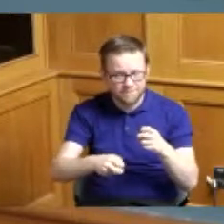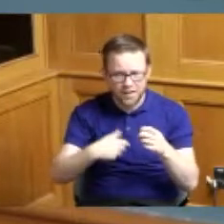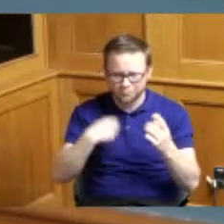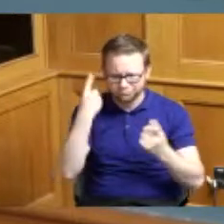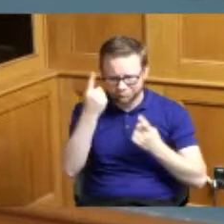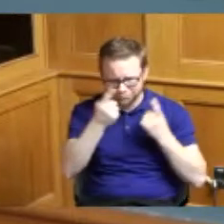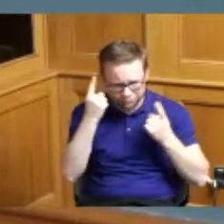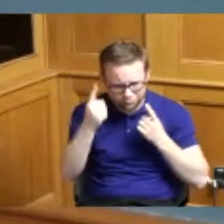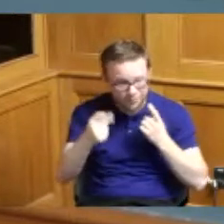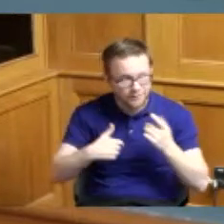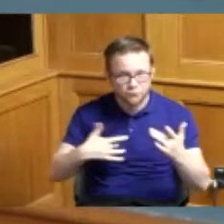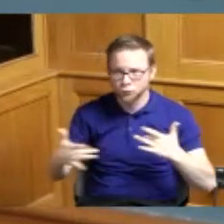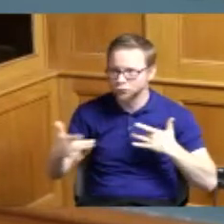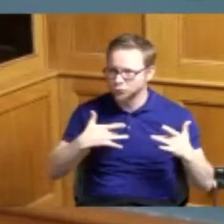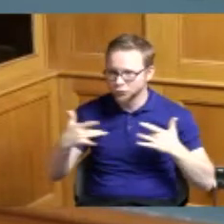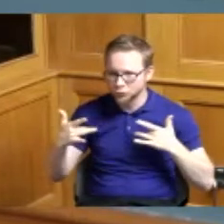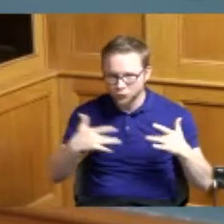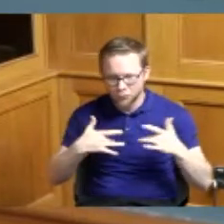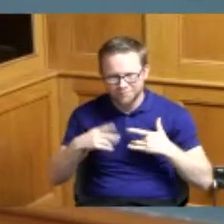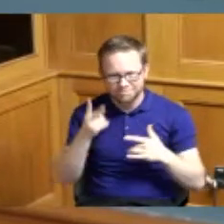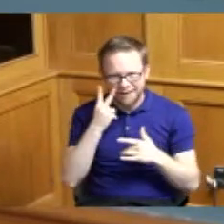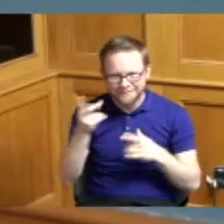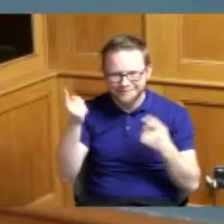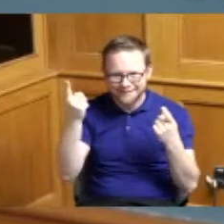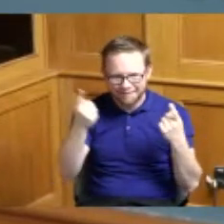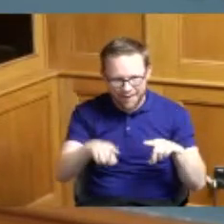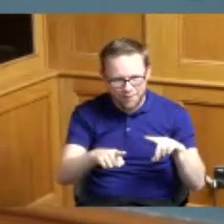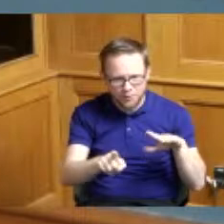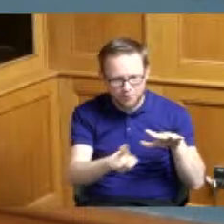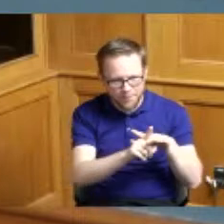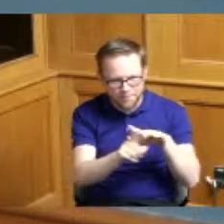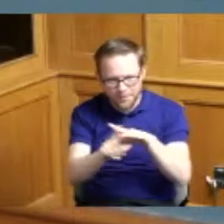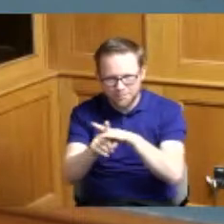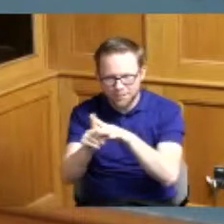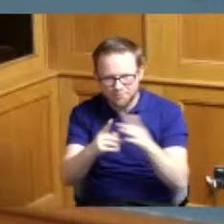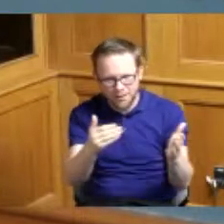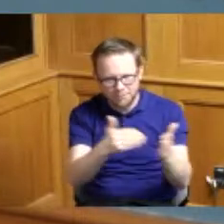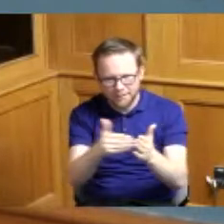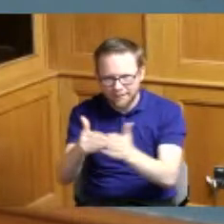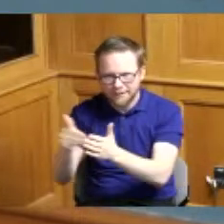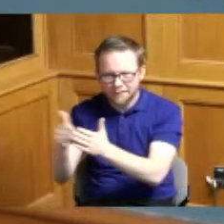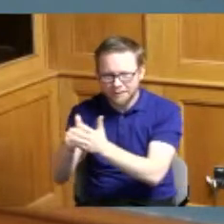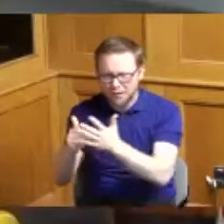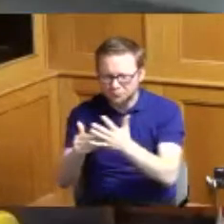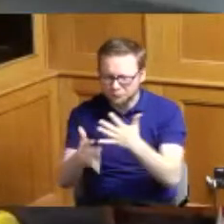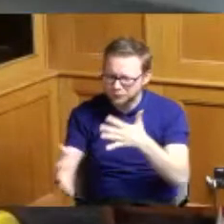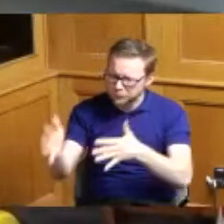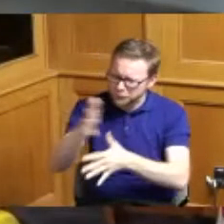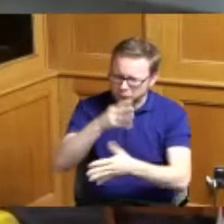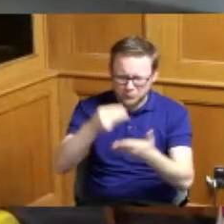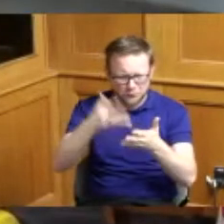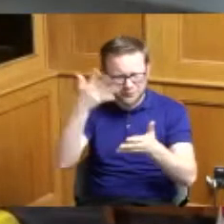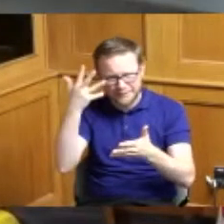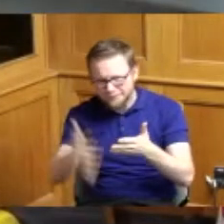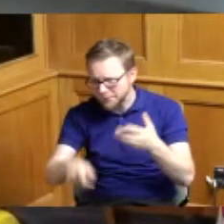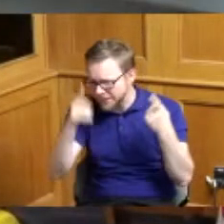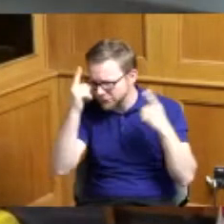that is happening down here of major deals coming in rushed in and rushed out that are complicated